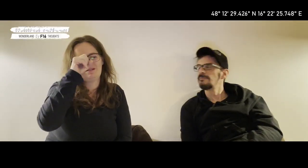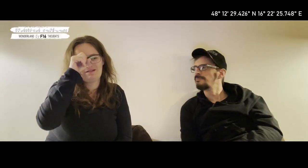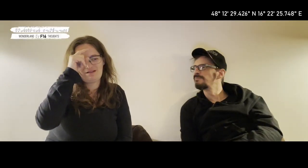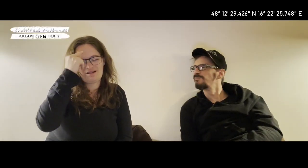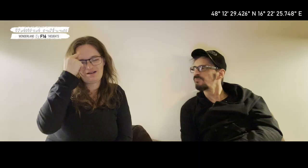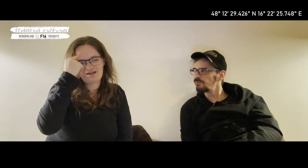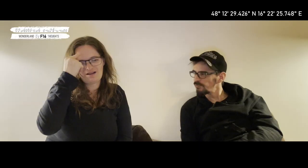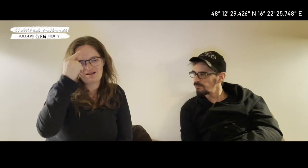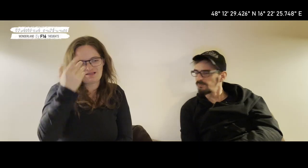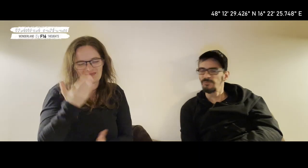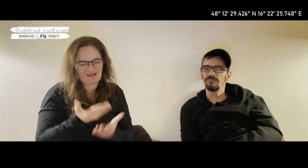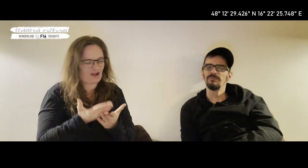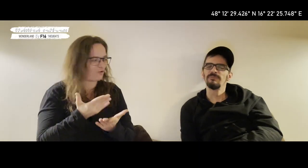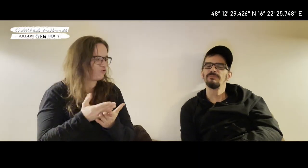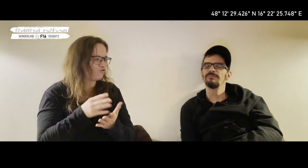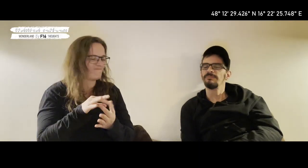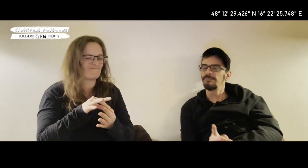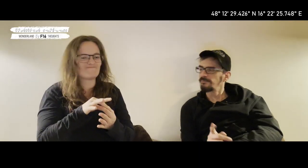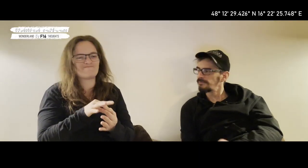Now the knot has been broken because of the cemetery.